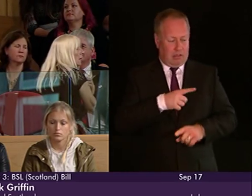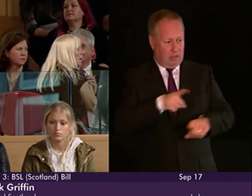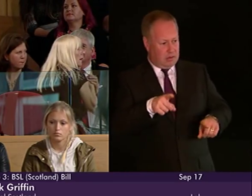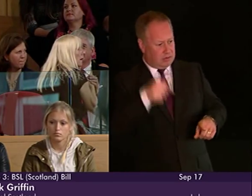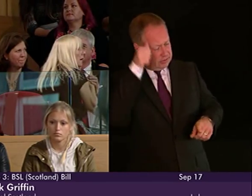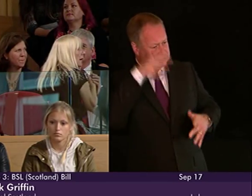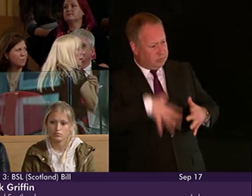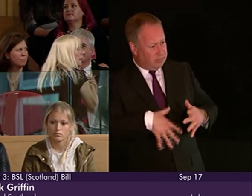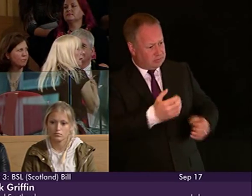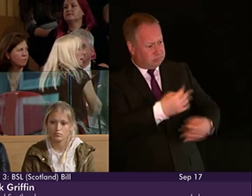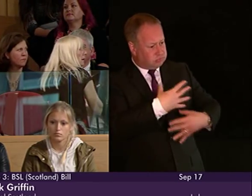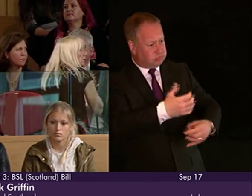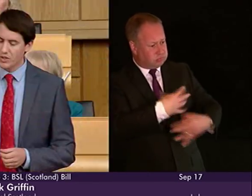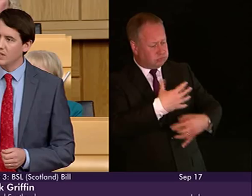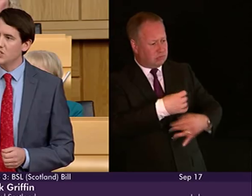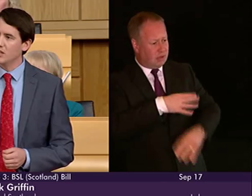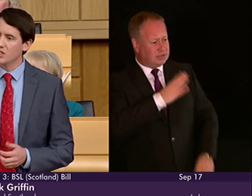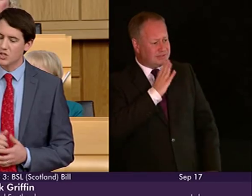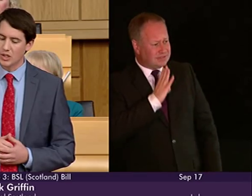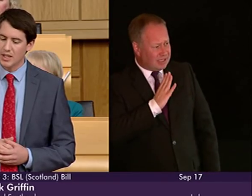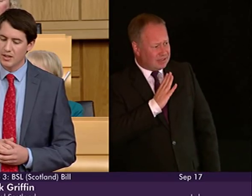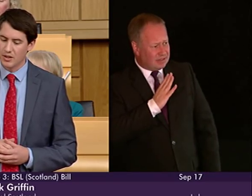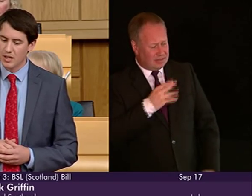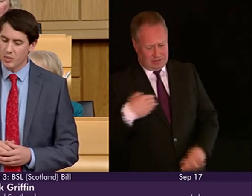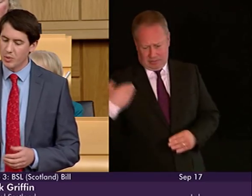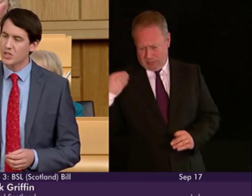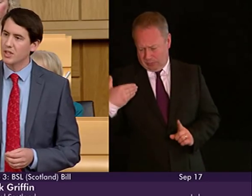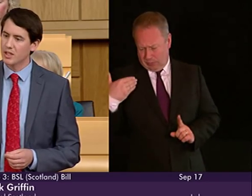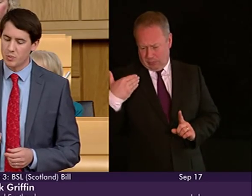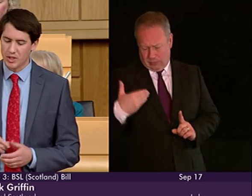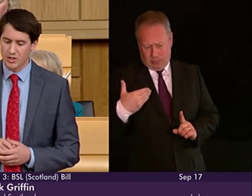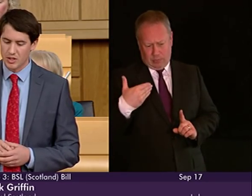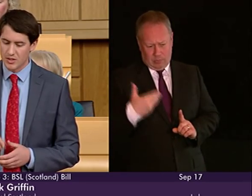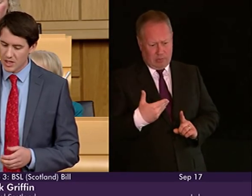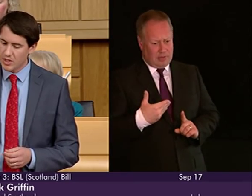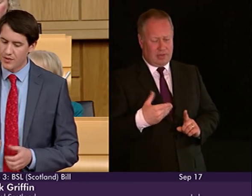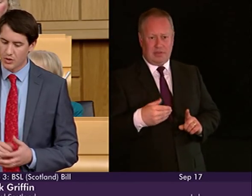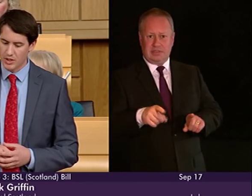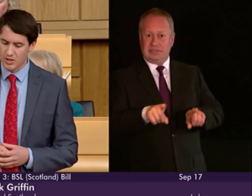was sad to learn that, almost three generations after my great-grandparents, people are still experiencing the same difficulties